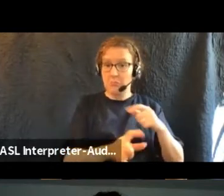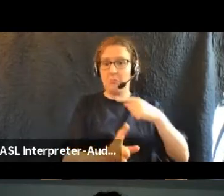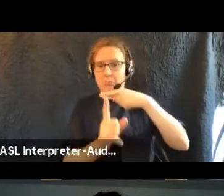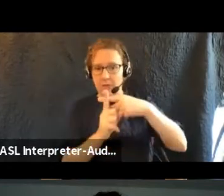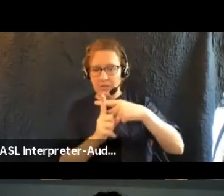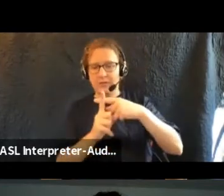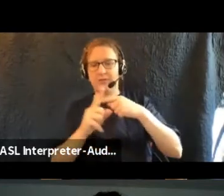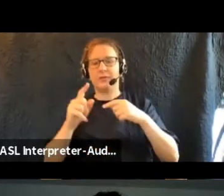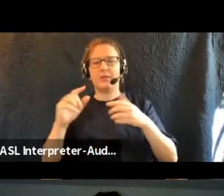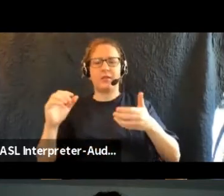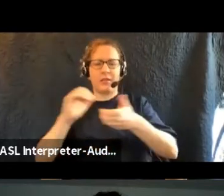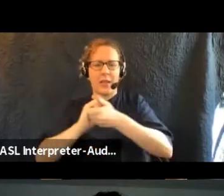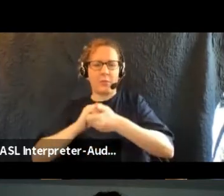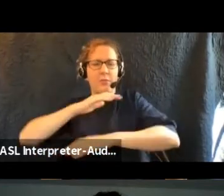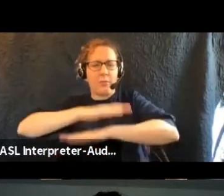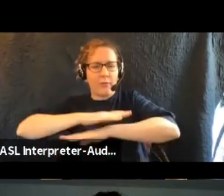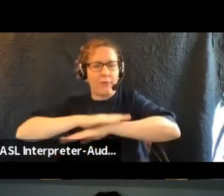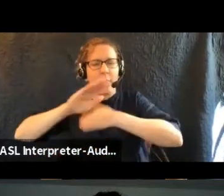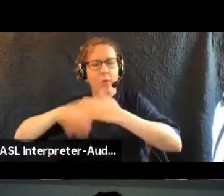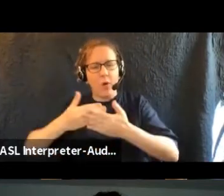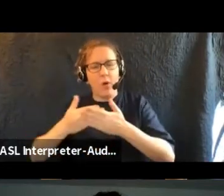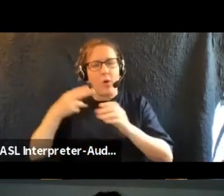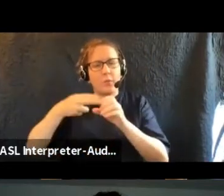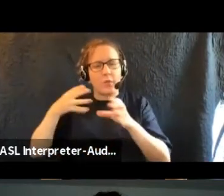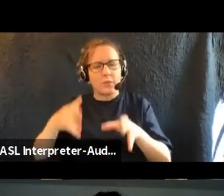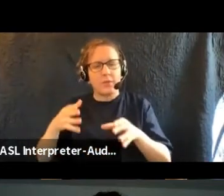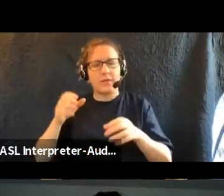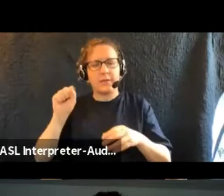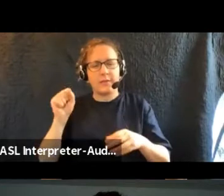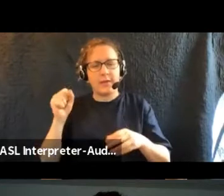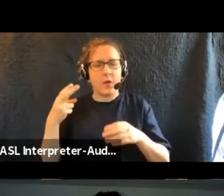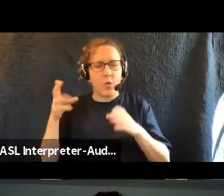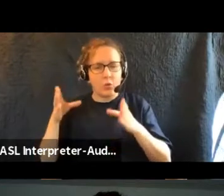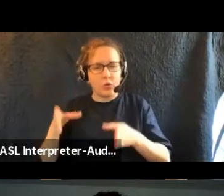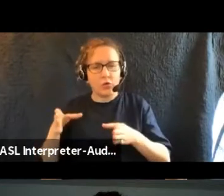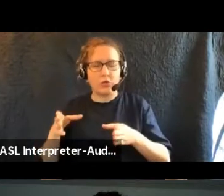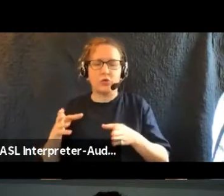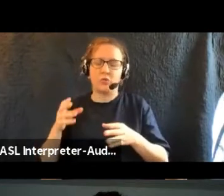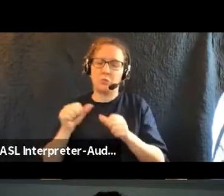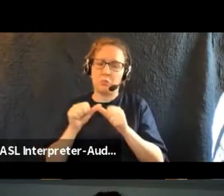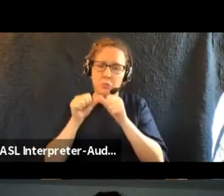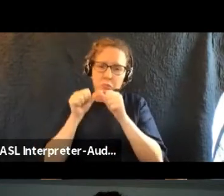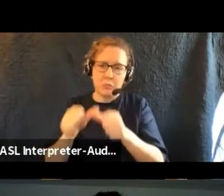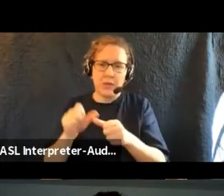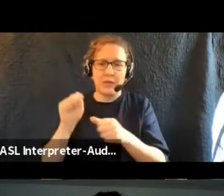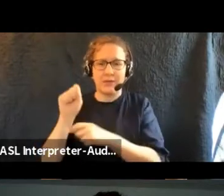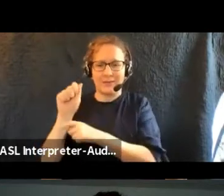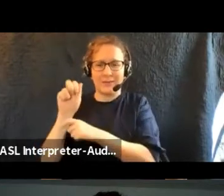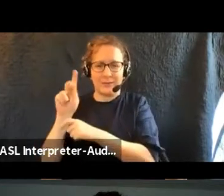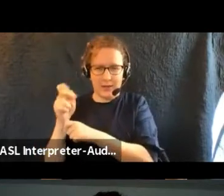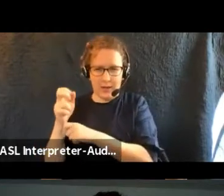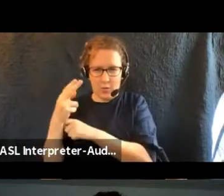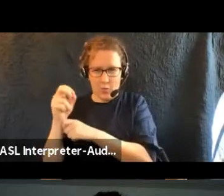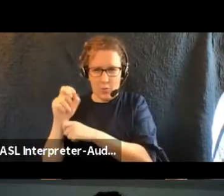for all of our participants and stakeholders to continue to find one another based on common